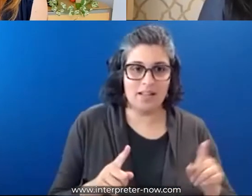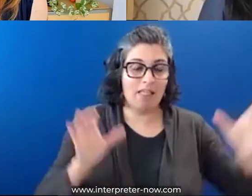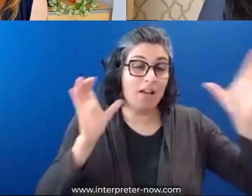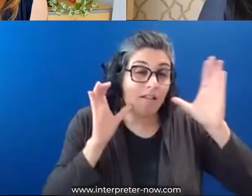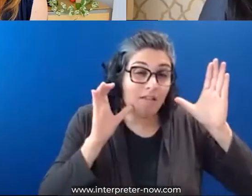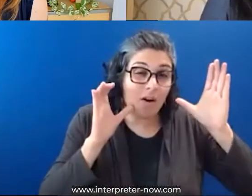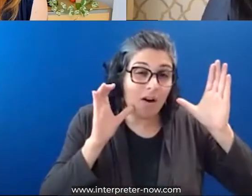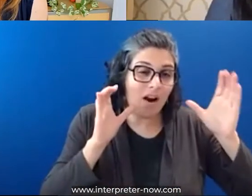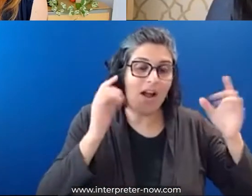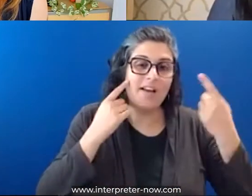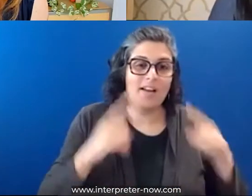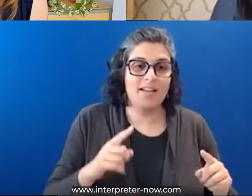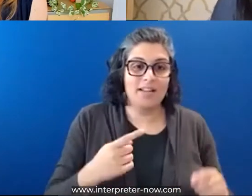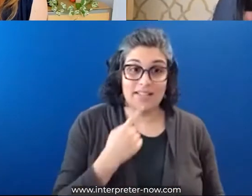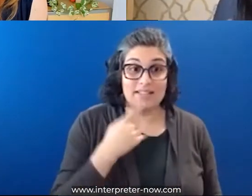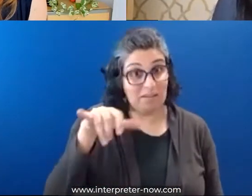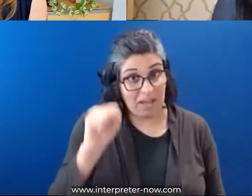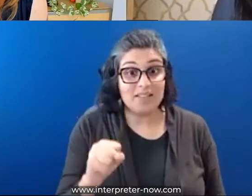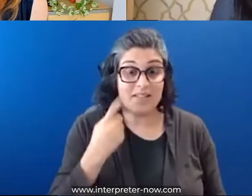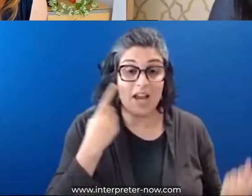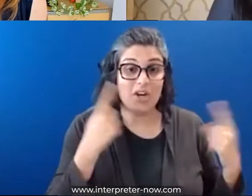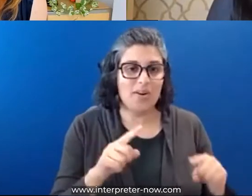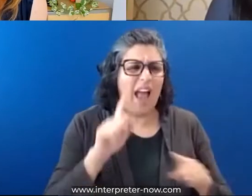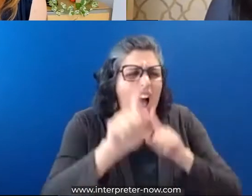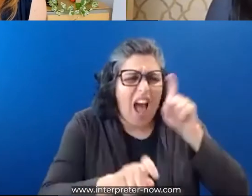Say out loud that place of agreement. Ask probing questions.